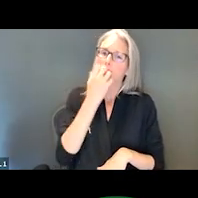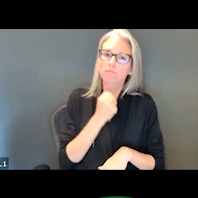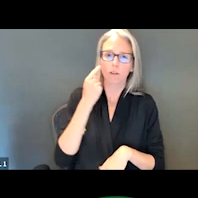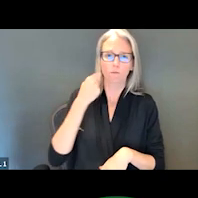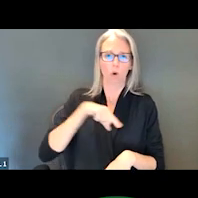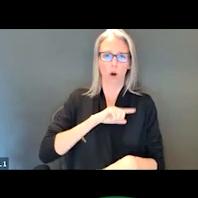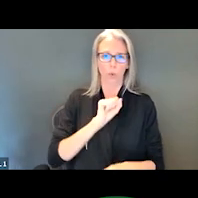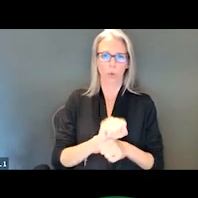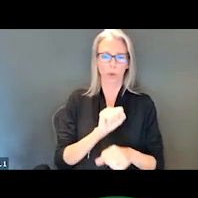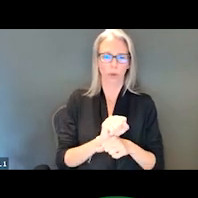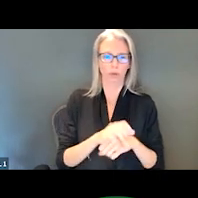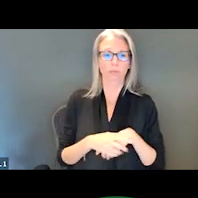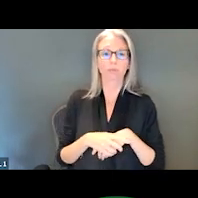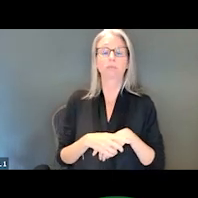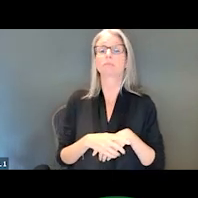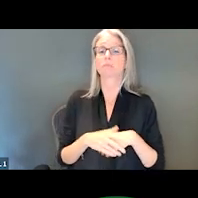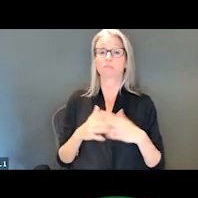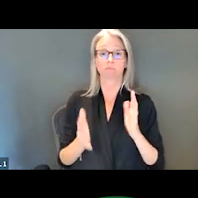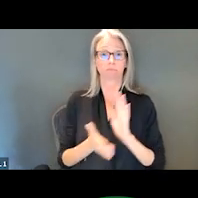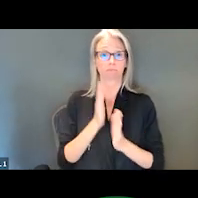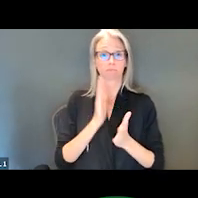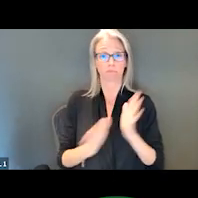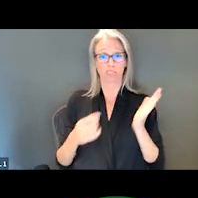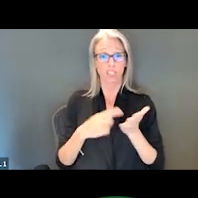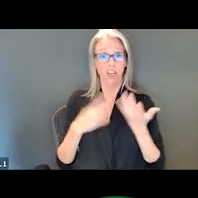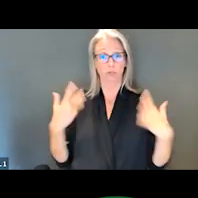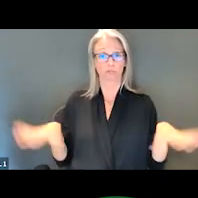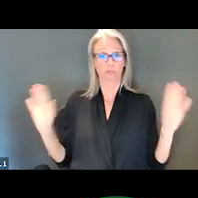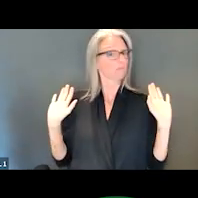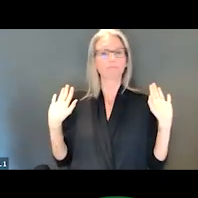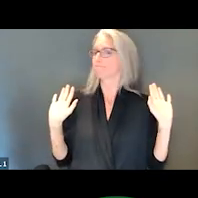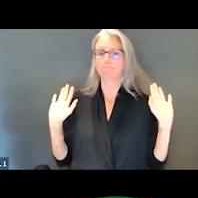health.ca. Forward slash accessible dashparks.